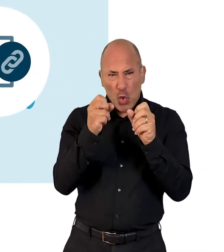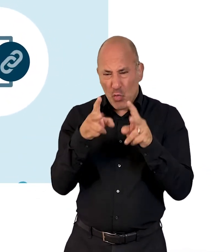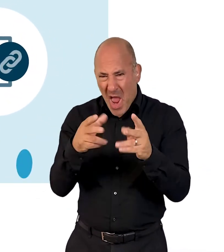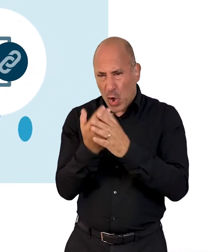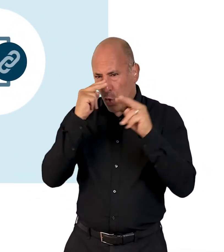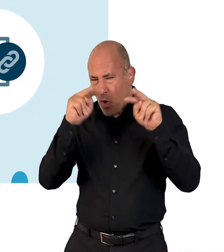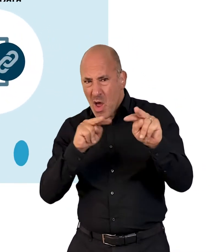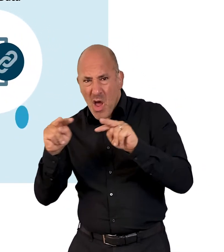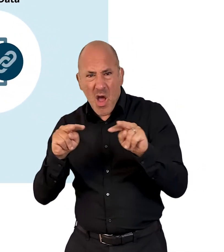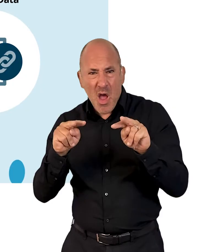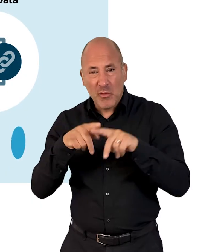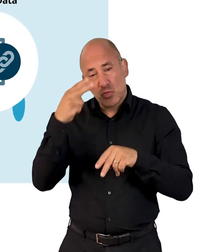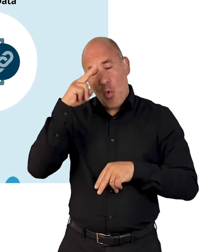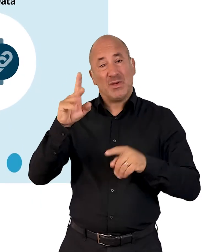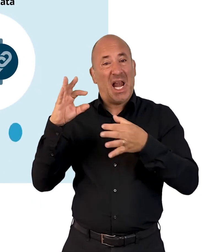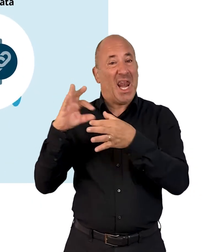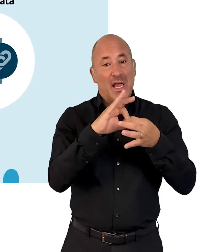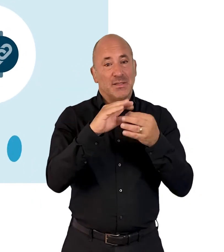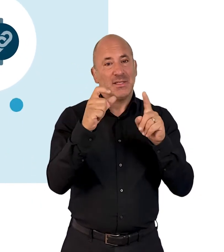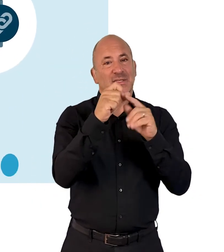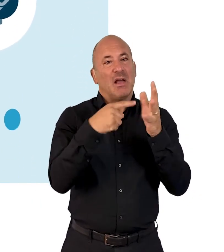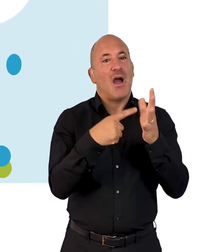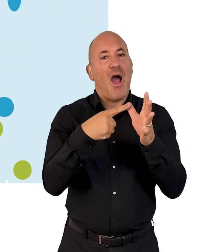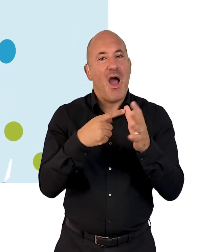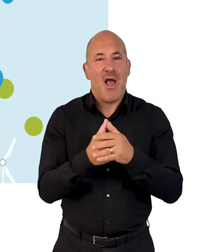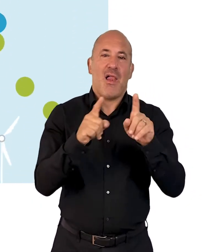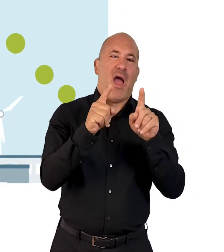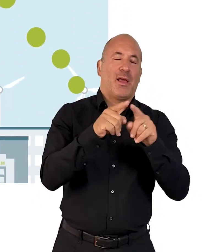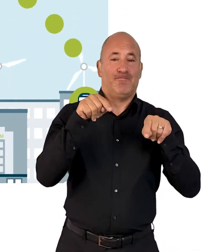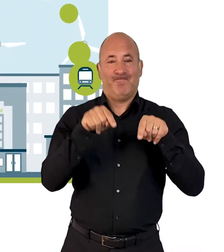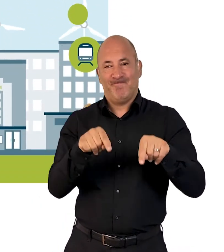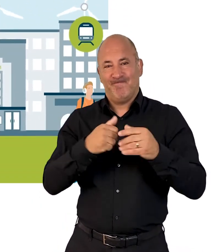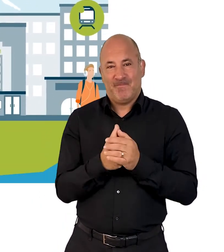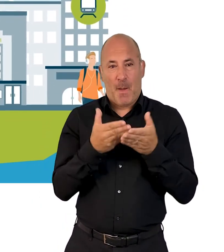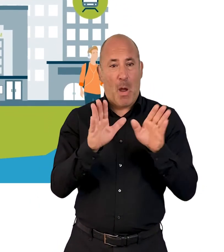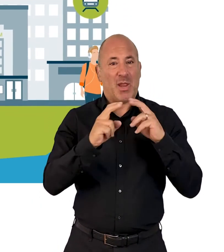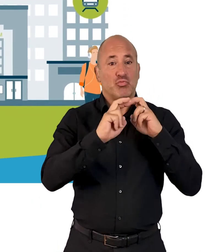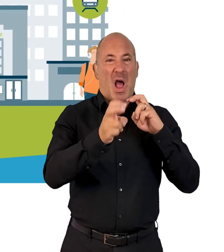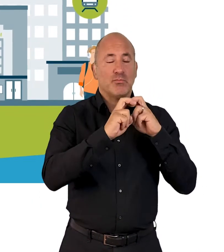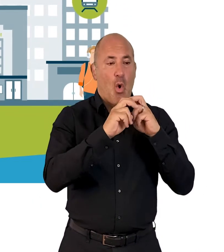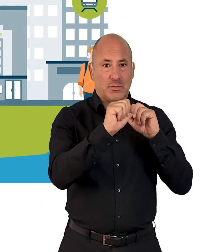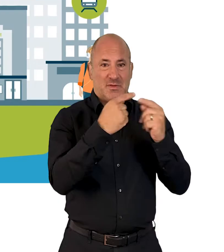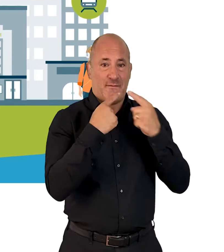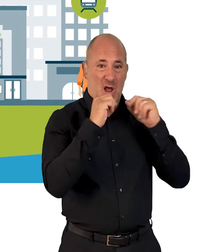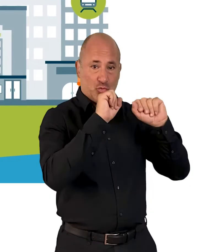This is known as Linked Data. For example, we used linked data such as public transport data,